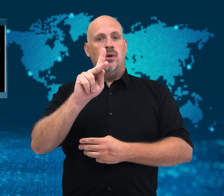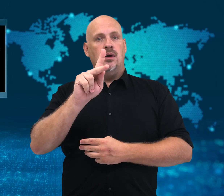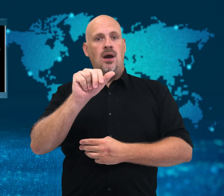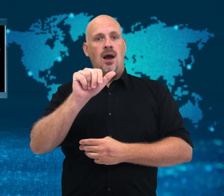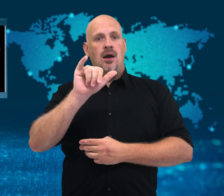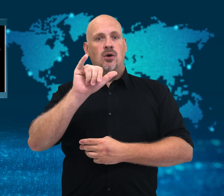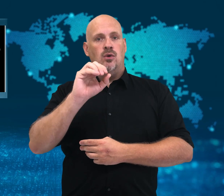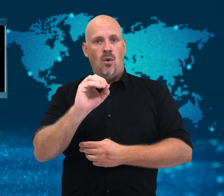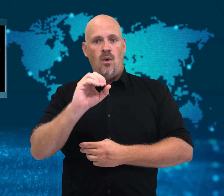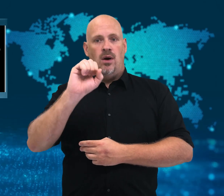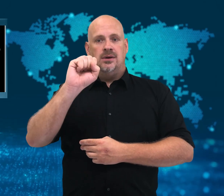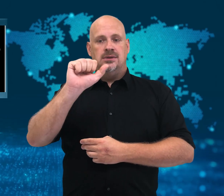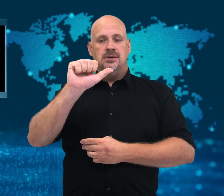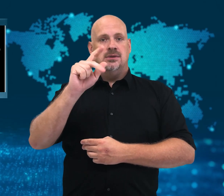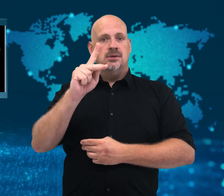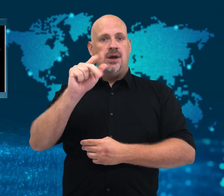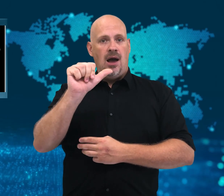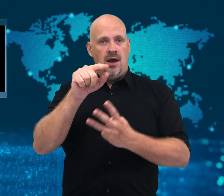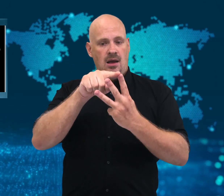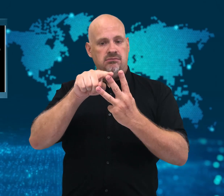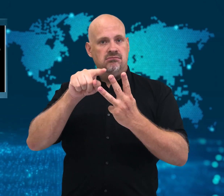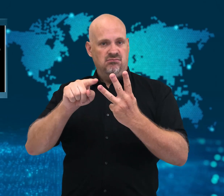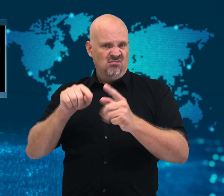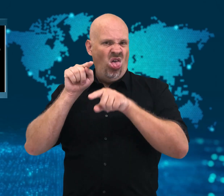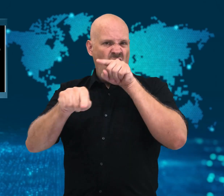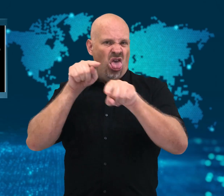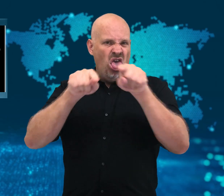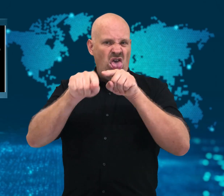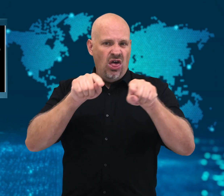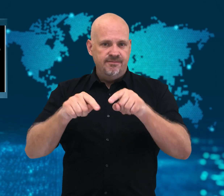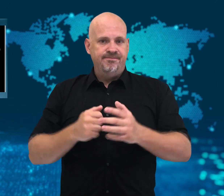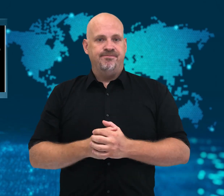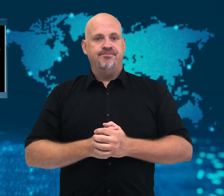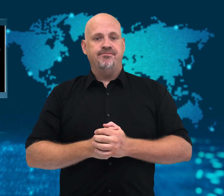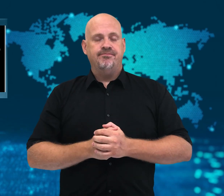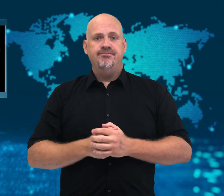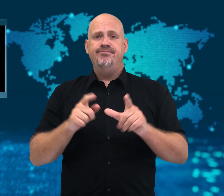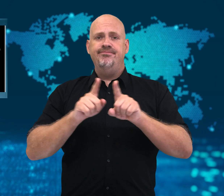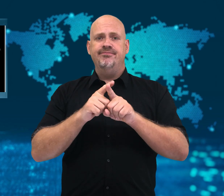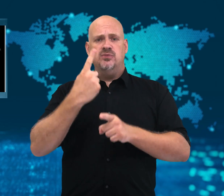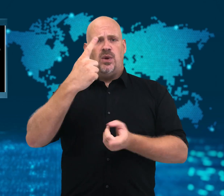Jadon Sancho, and Bukayo Saka.